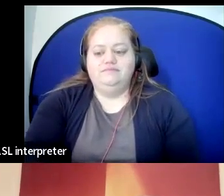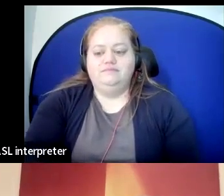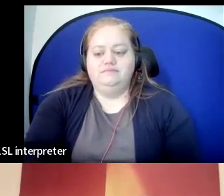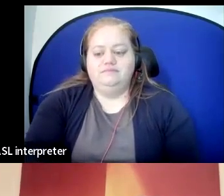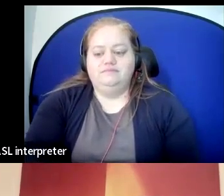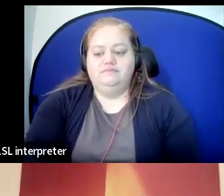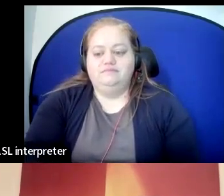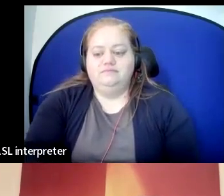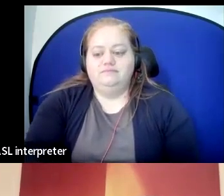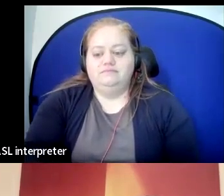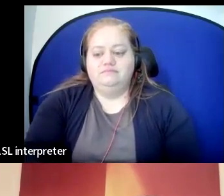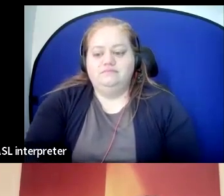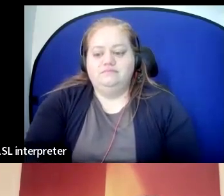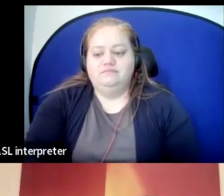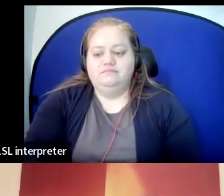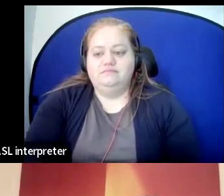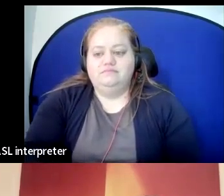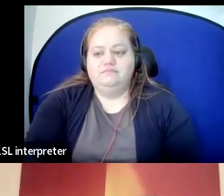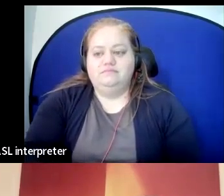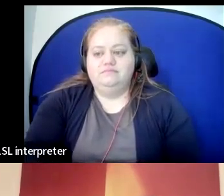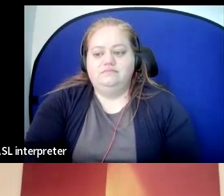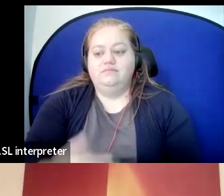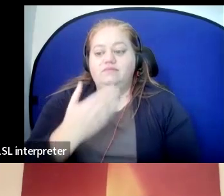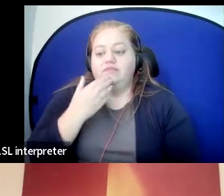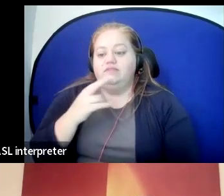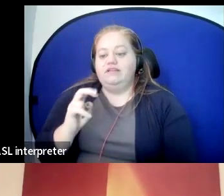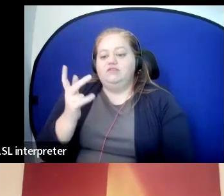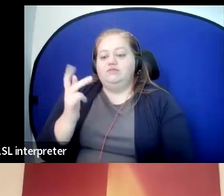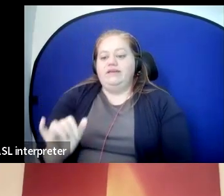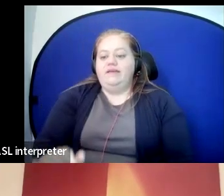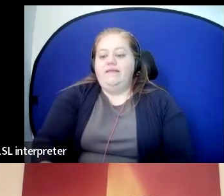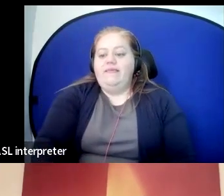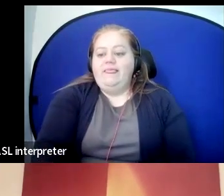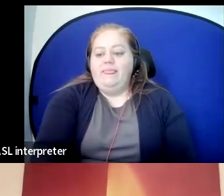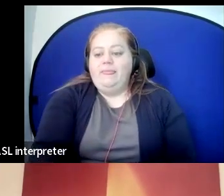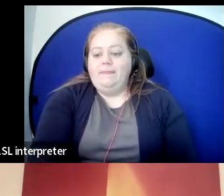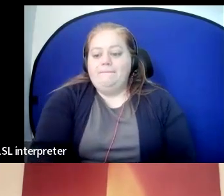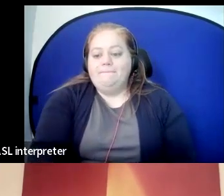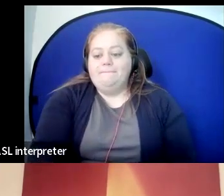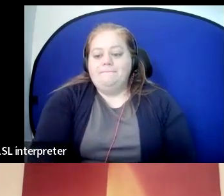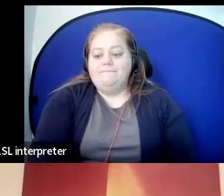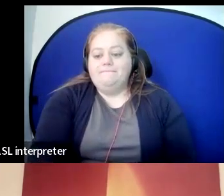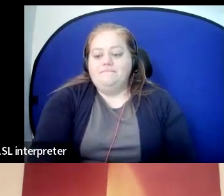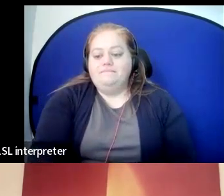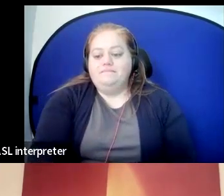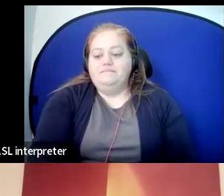Thanks, Ricky. Raafat or Allie, did this type of question come up